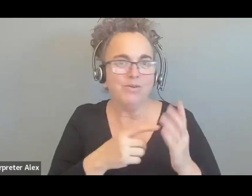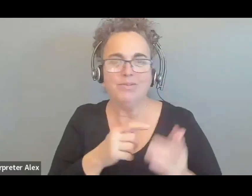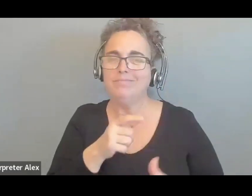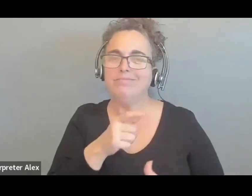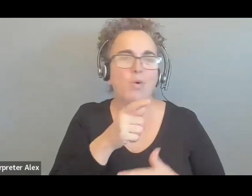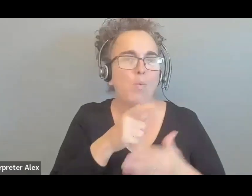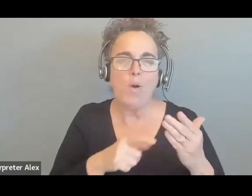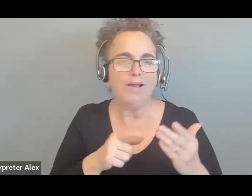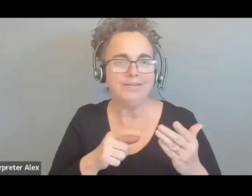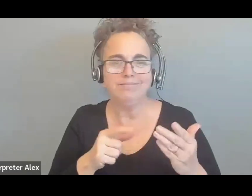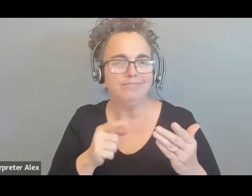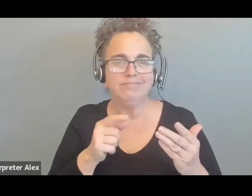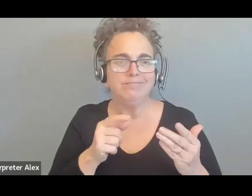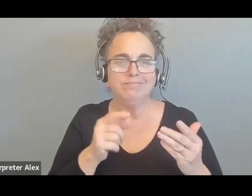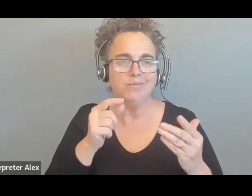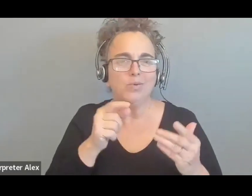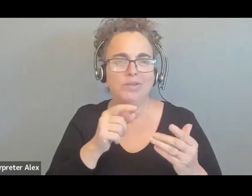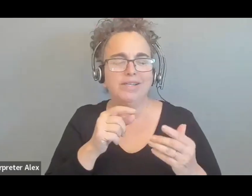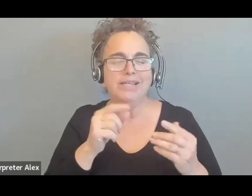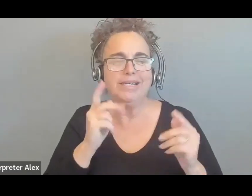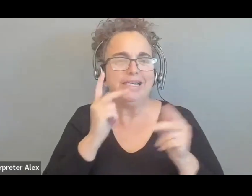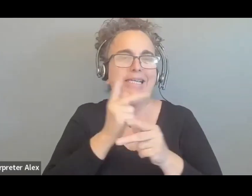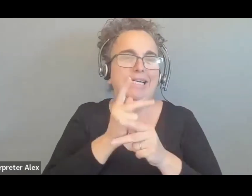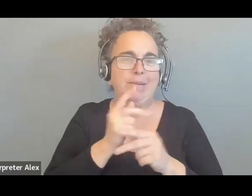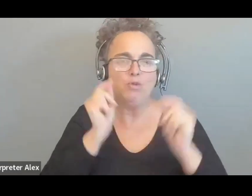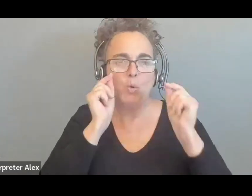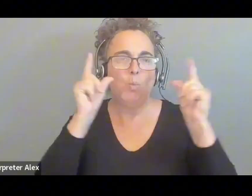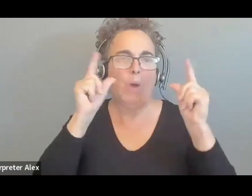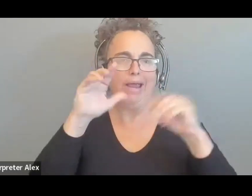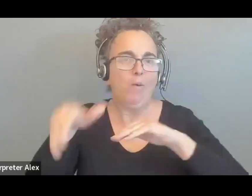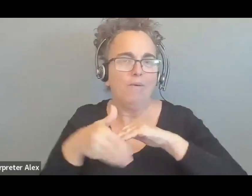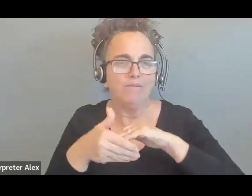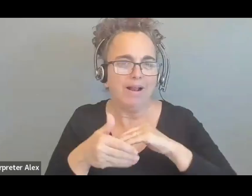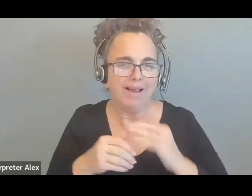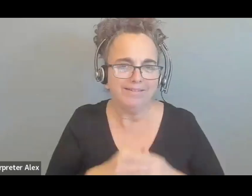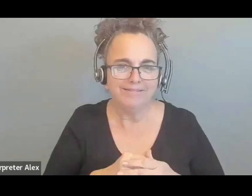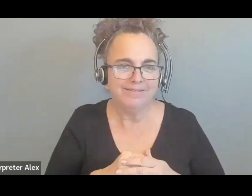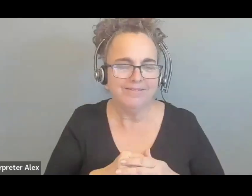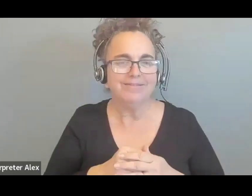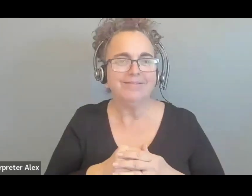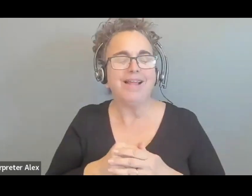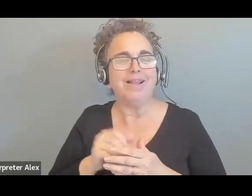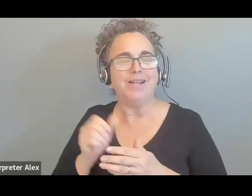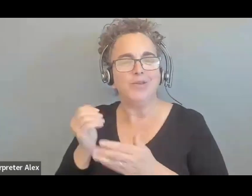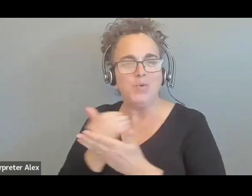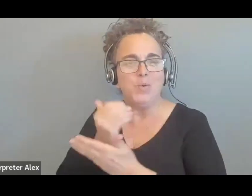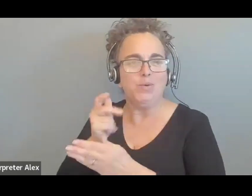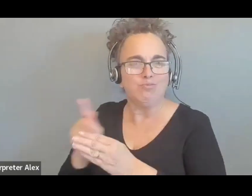and that it's about finding the professionals going in the way I understand it and